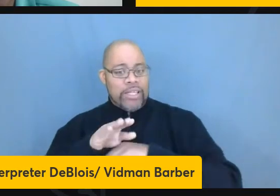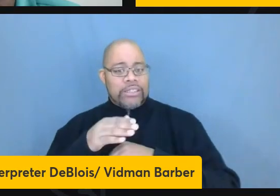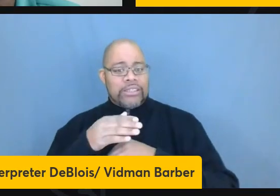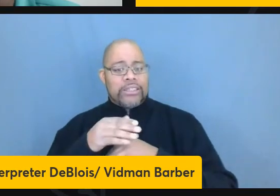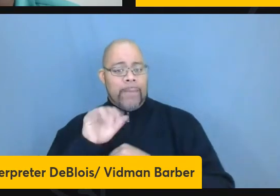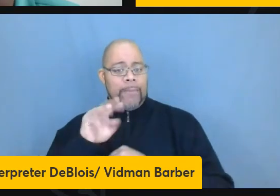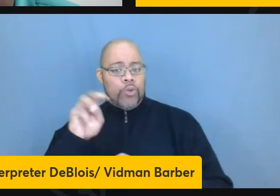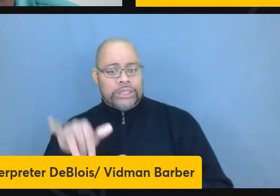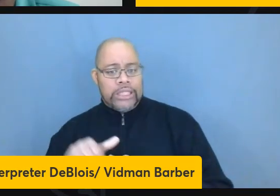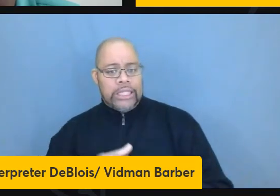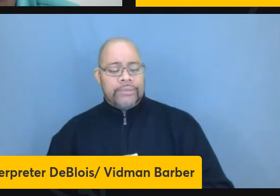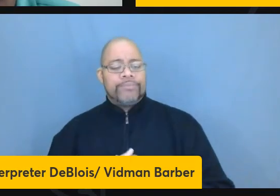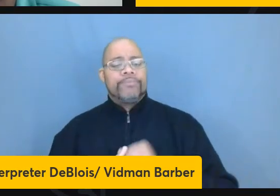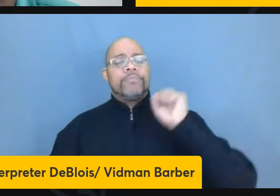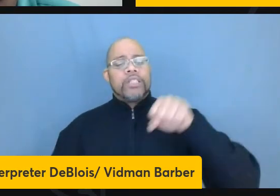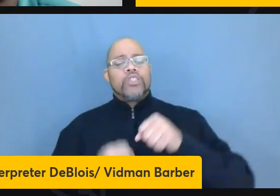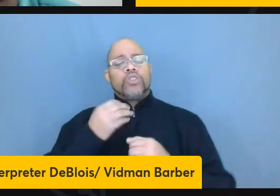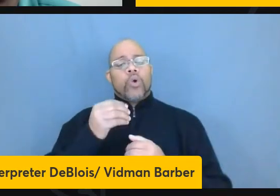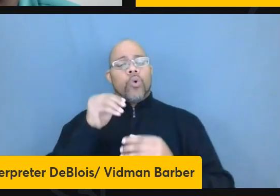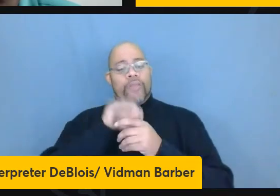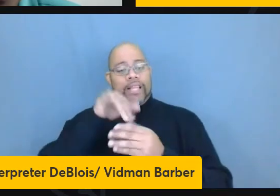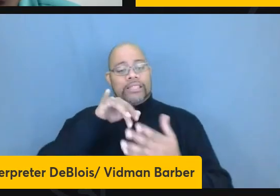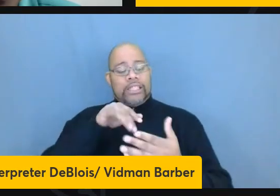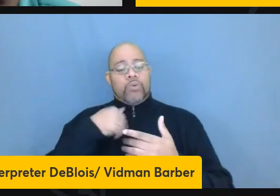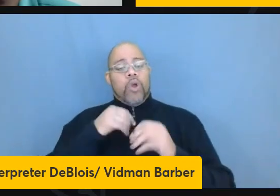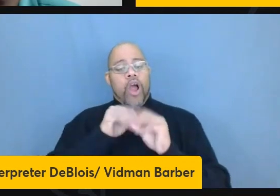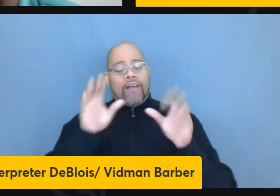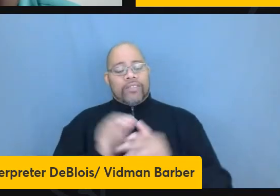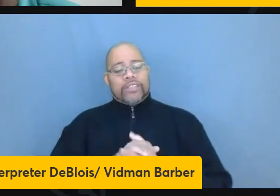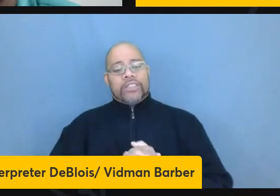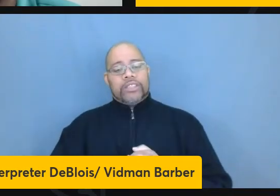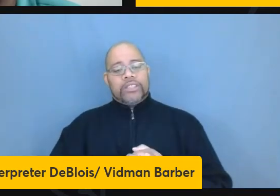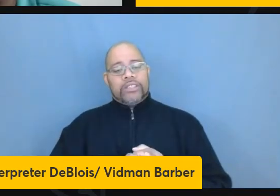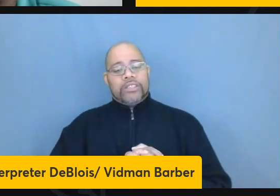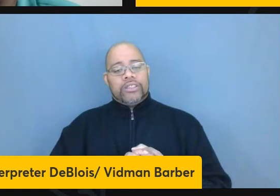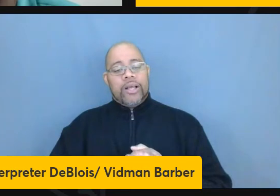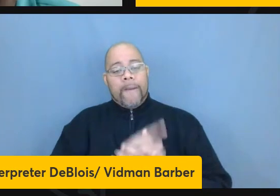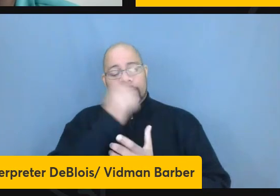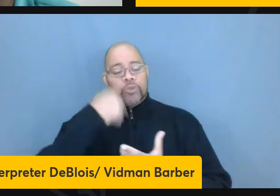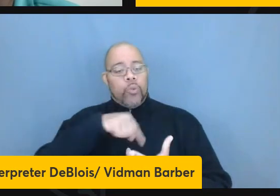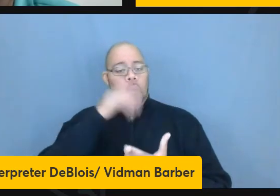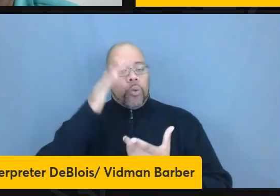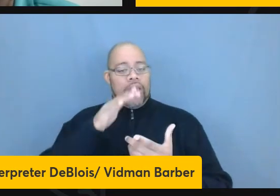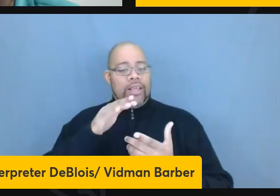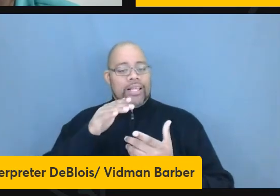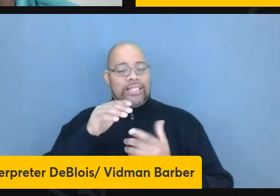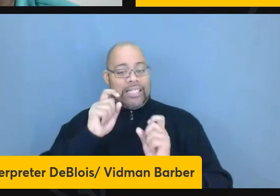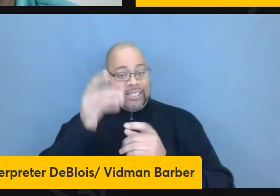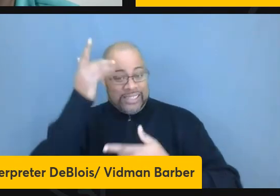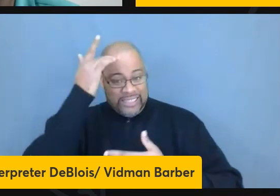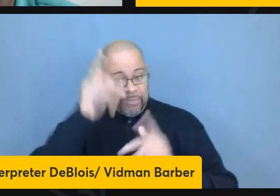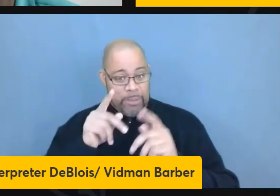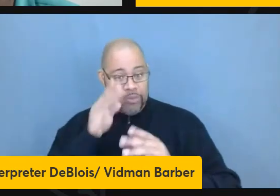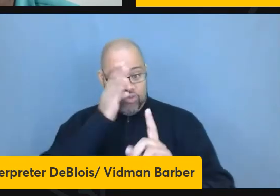Dr. Faith Osier: Yeah, so the, in this study, we obviously, because we're gonna infect people directly, we find the